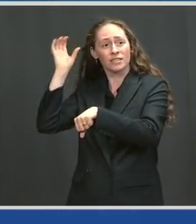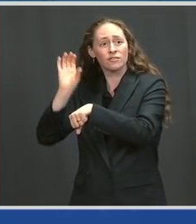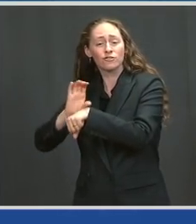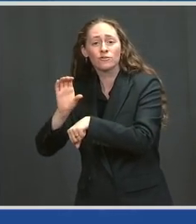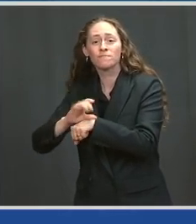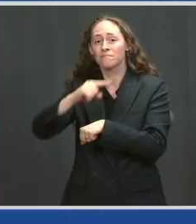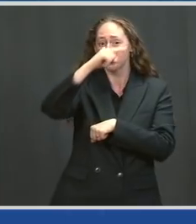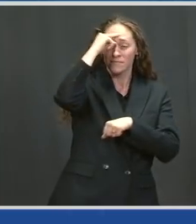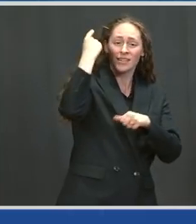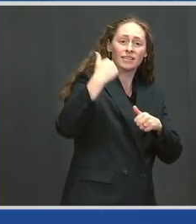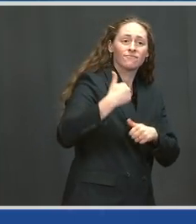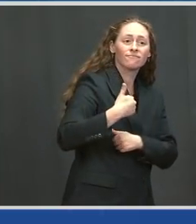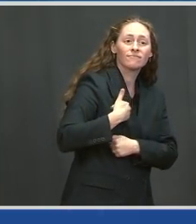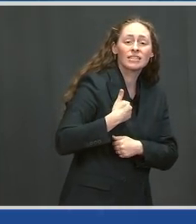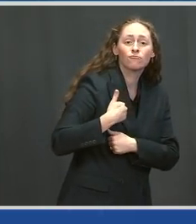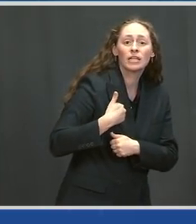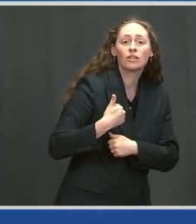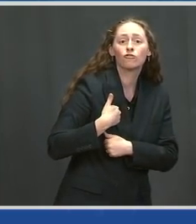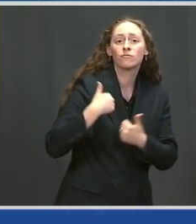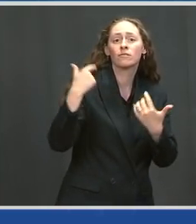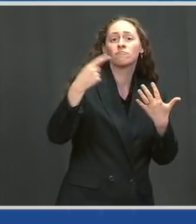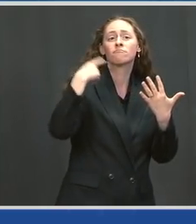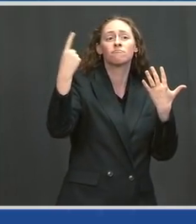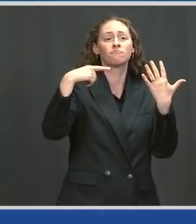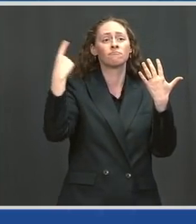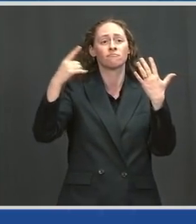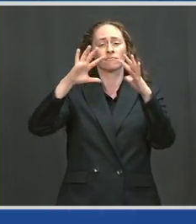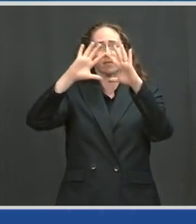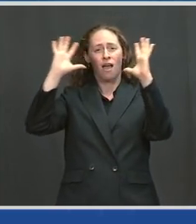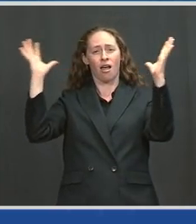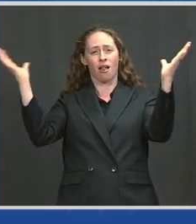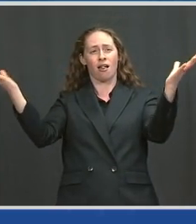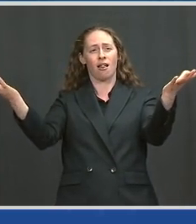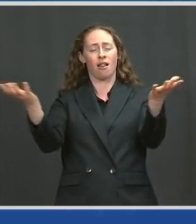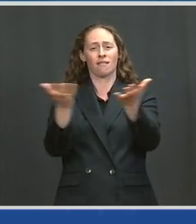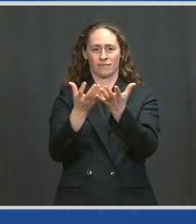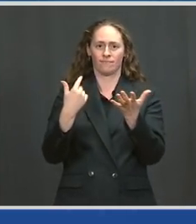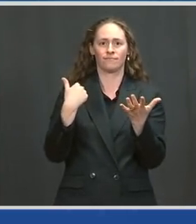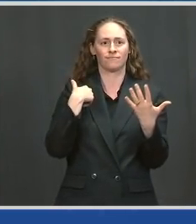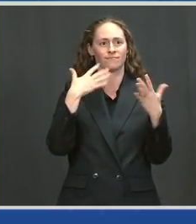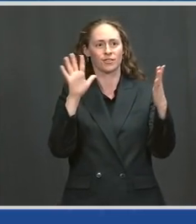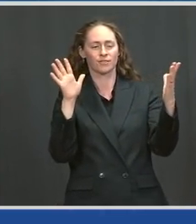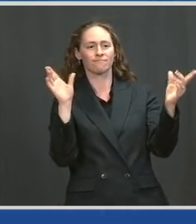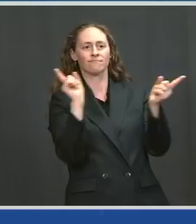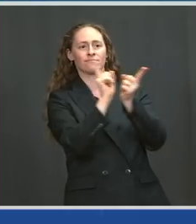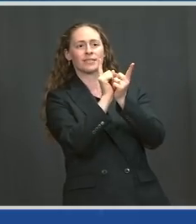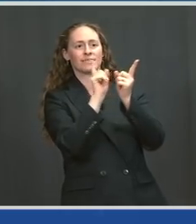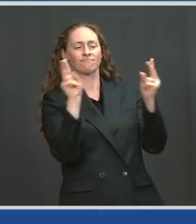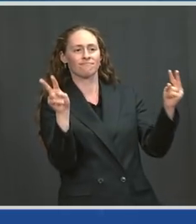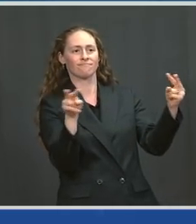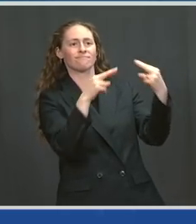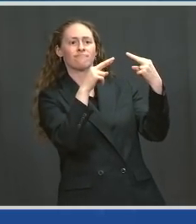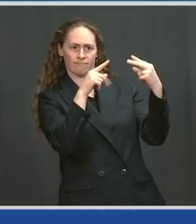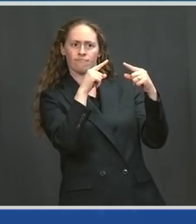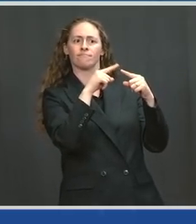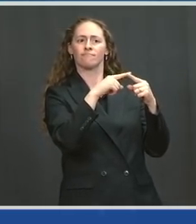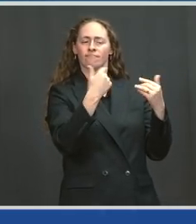like the man I had the privilege of giving the command coin to. Who fought, volunteered, and fought and came home,